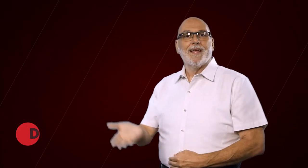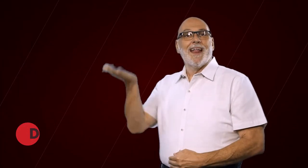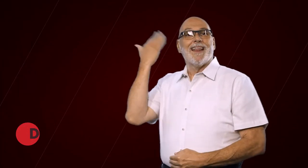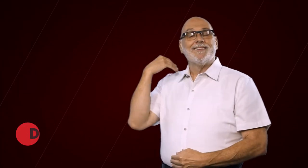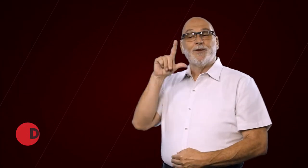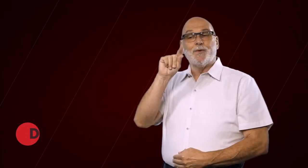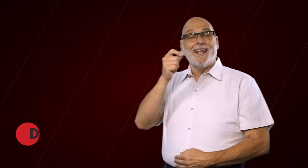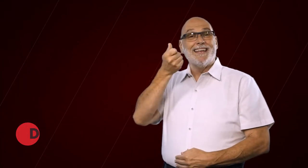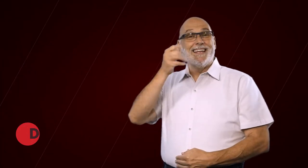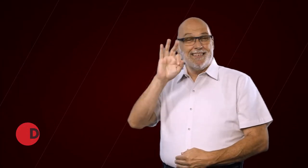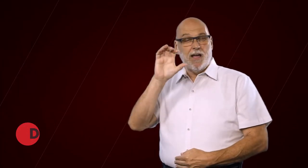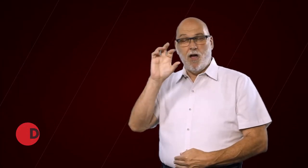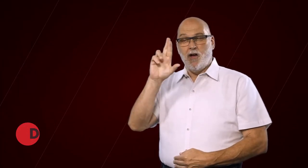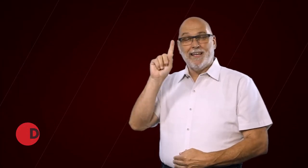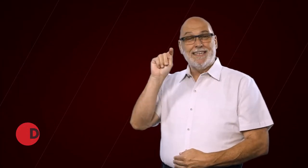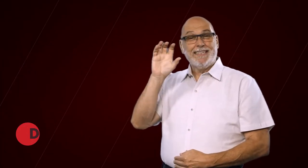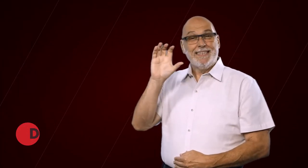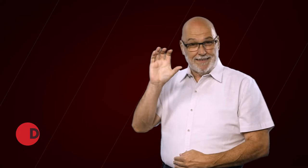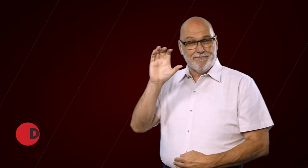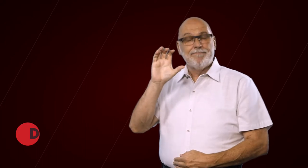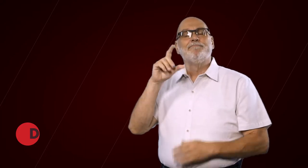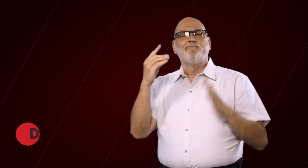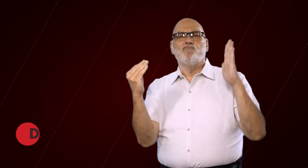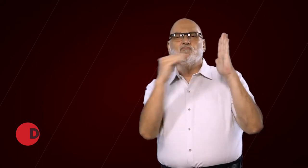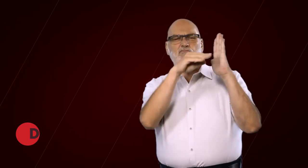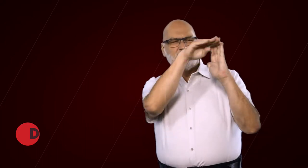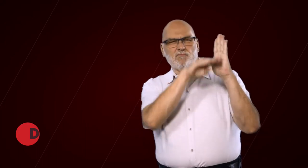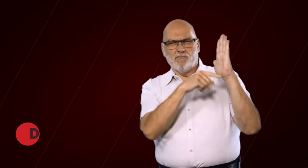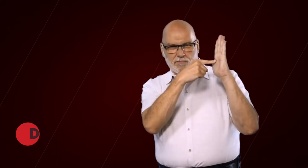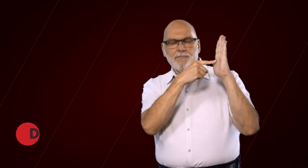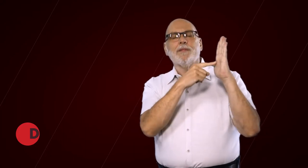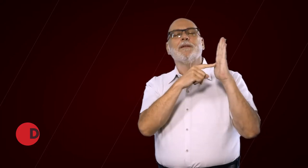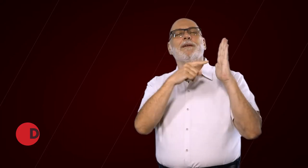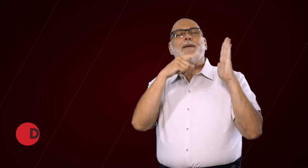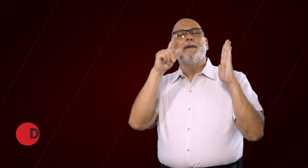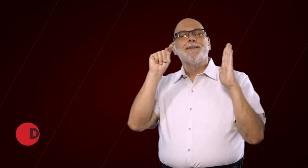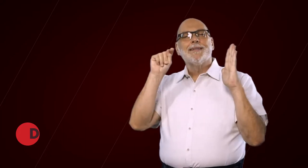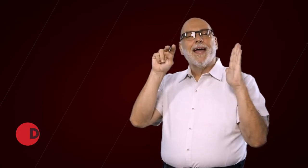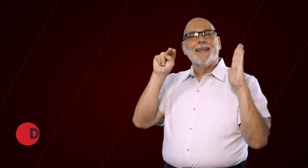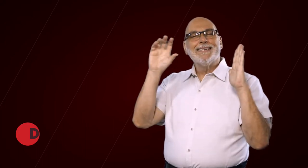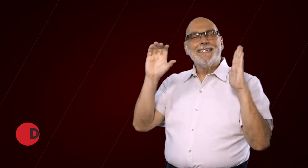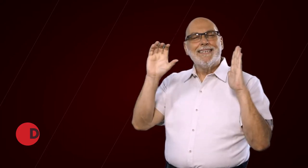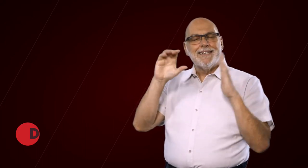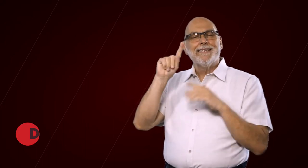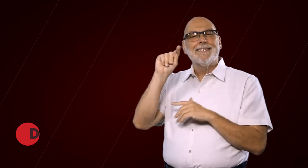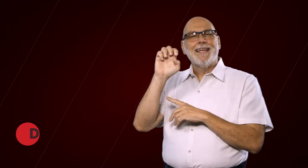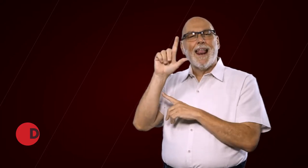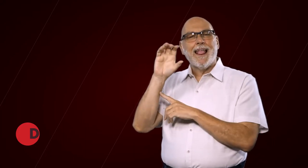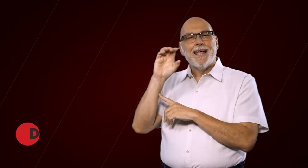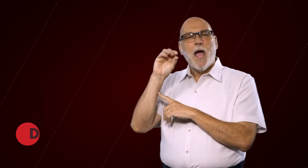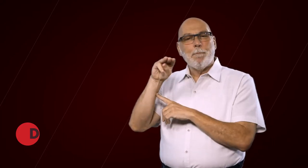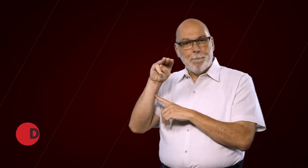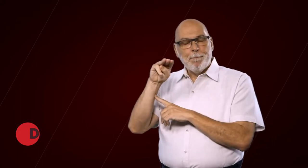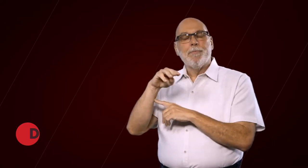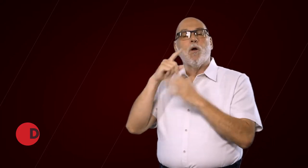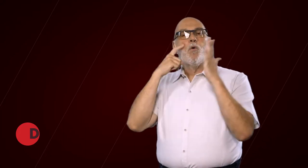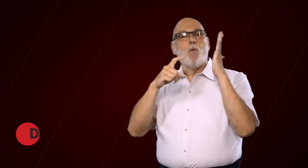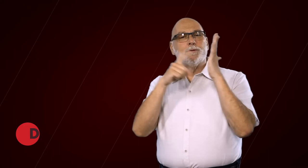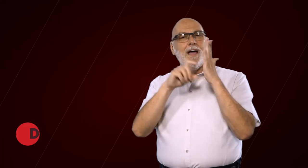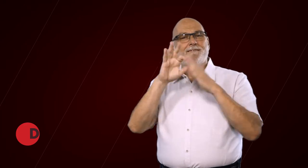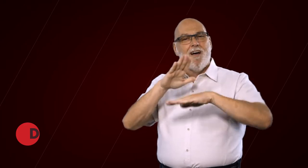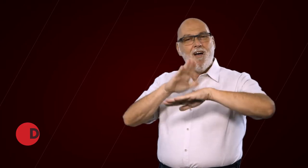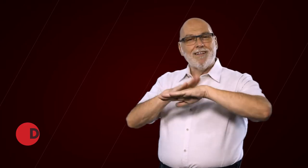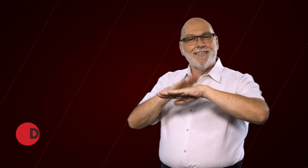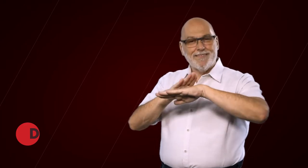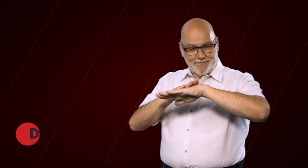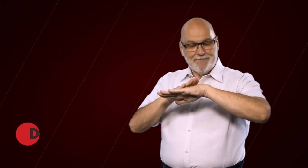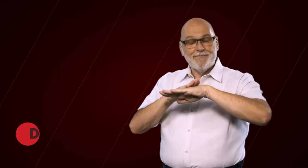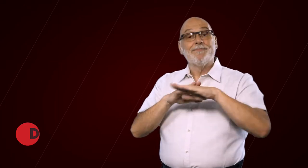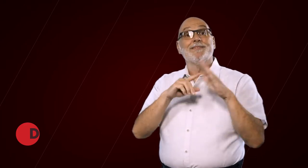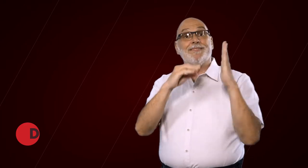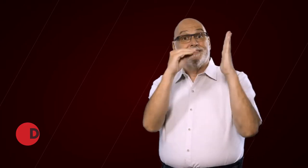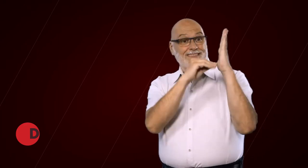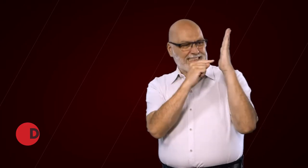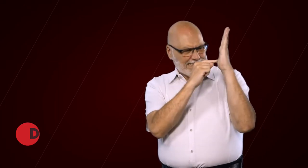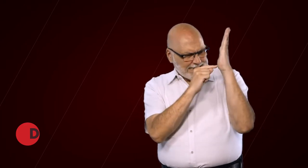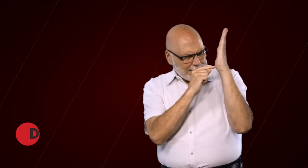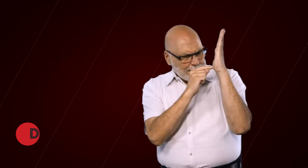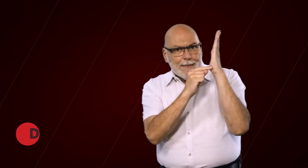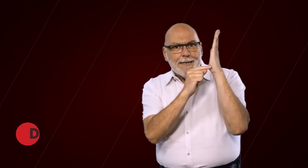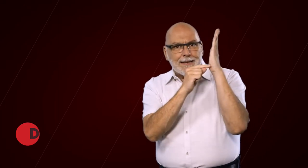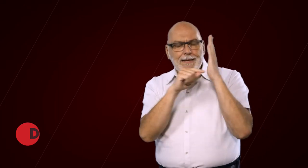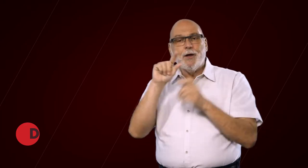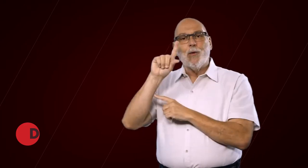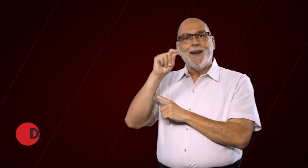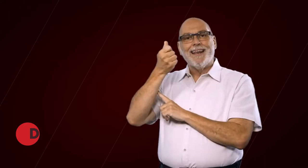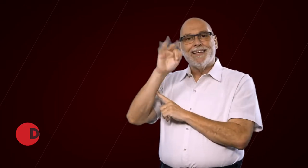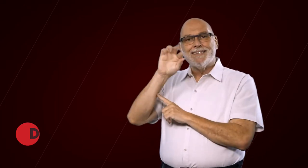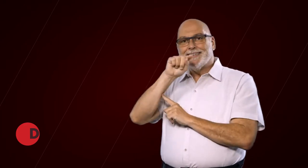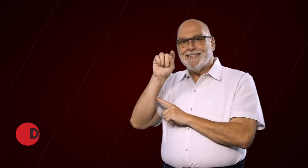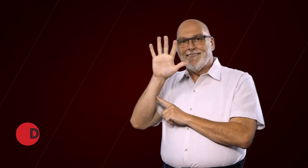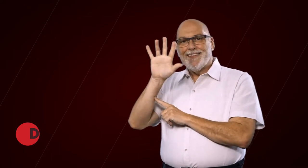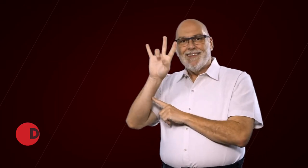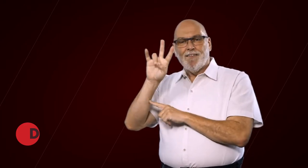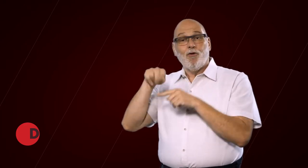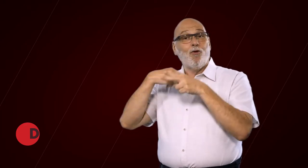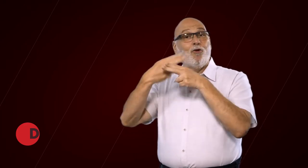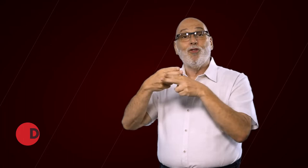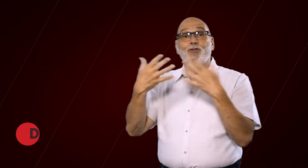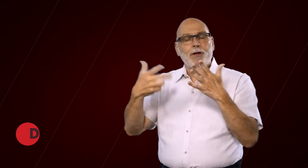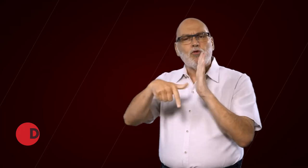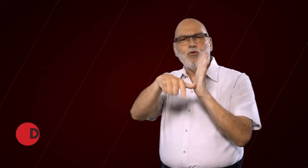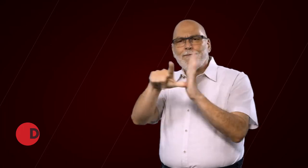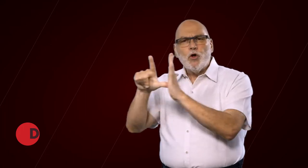[Anselmo]: In 2019, CRTC issued Telecom Notice of Consultation 2019-57 called